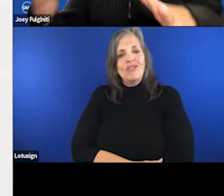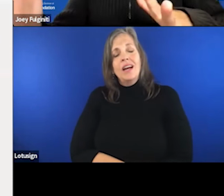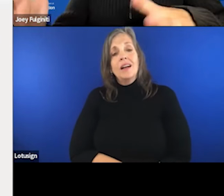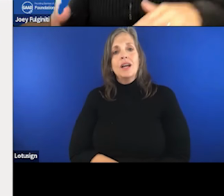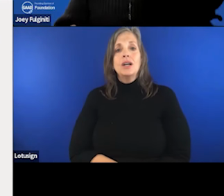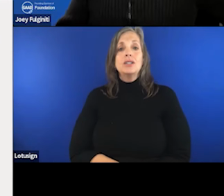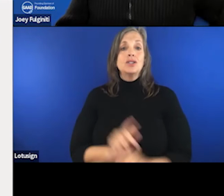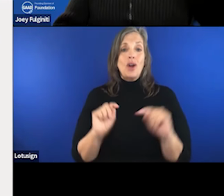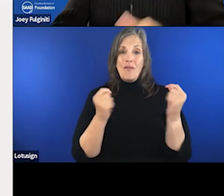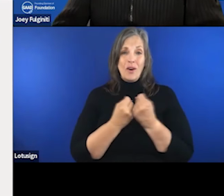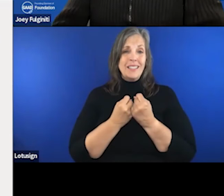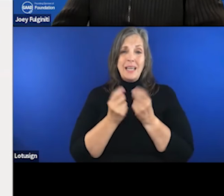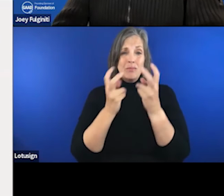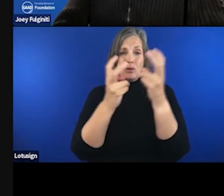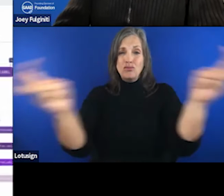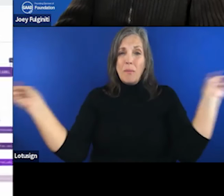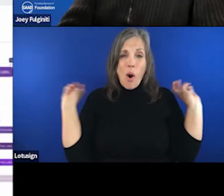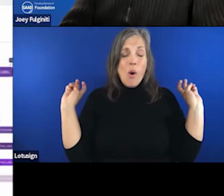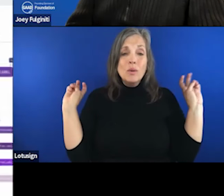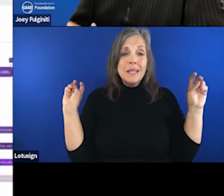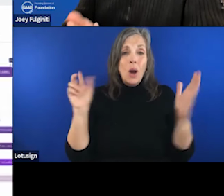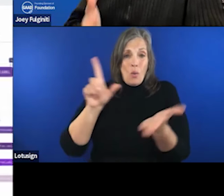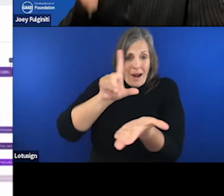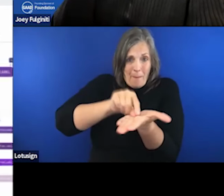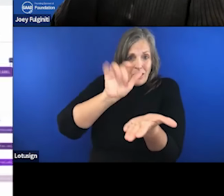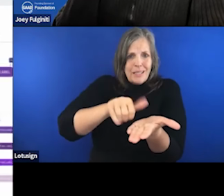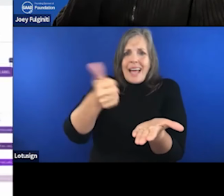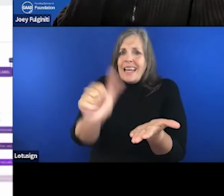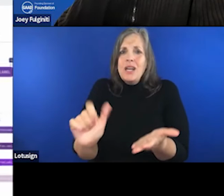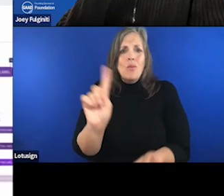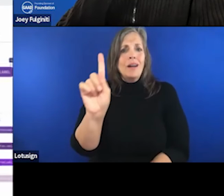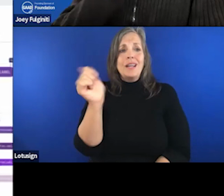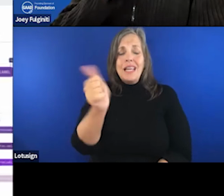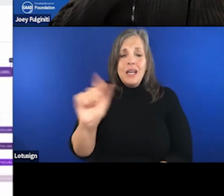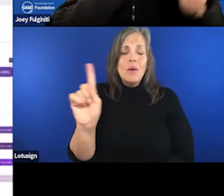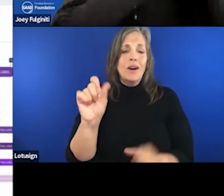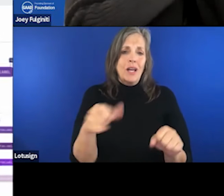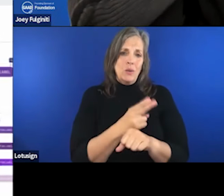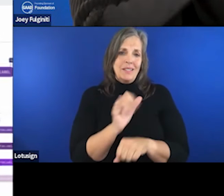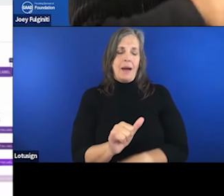publish this anyone from anywhere can use these kits so design systems so as I was saying after